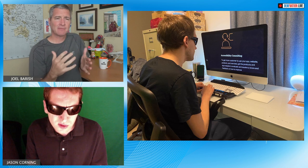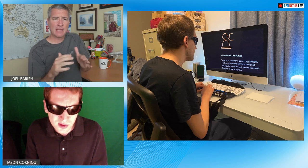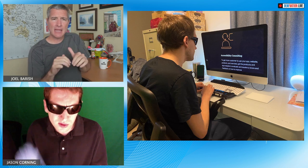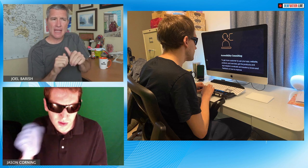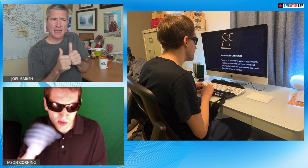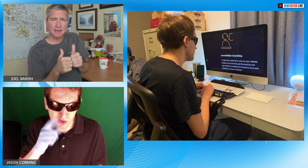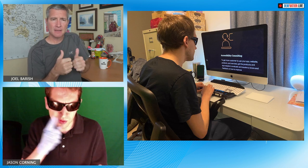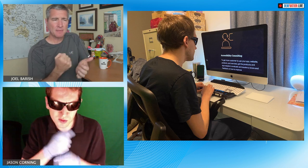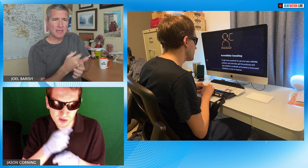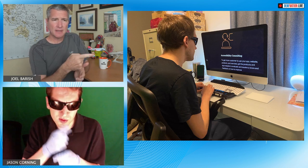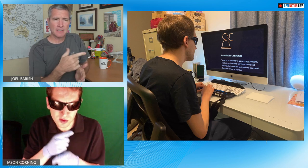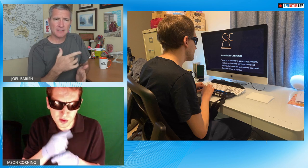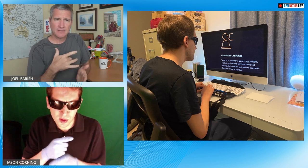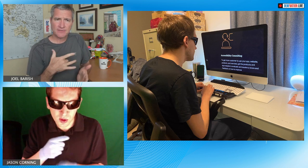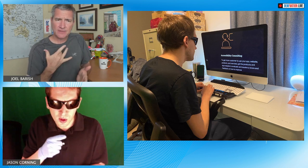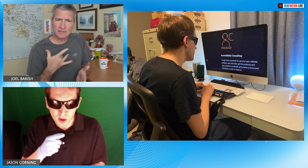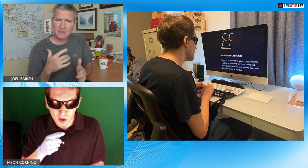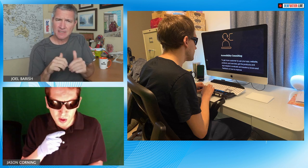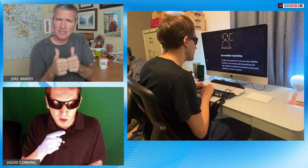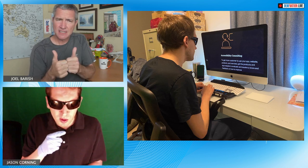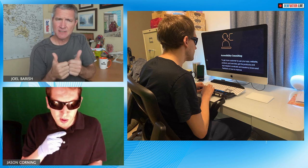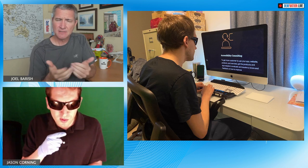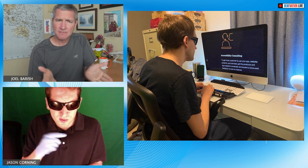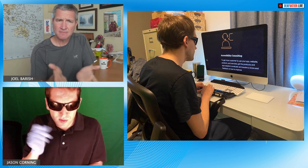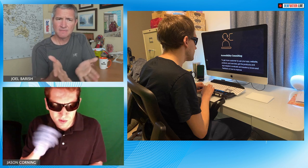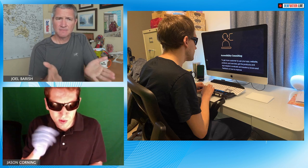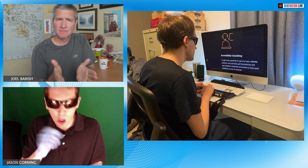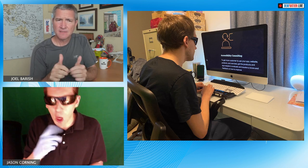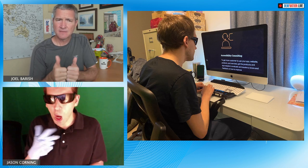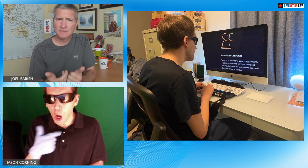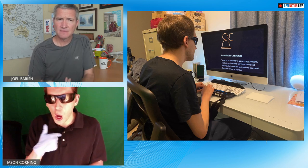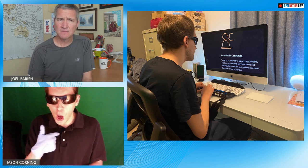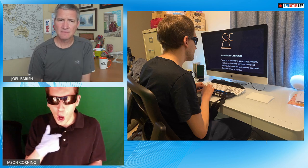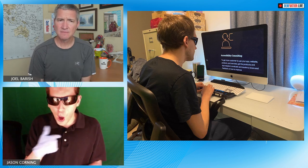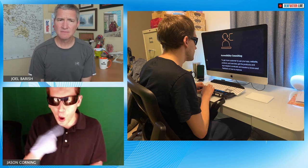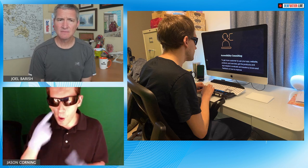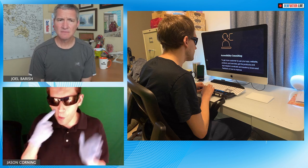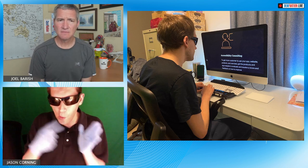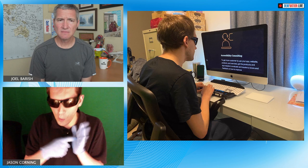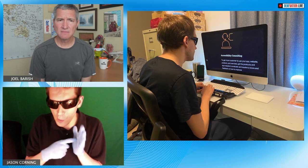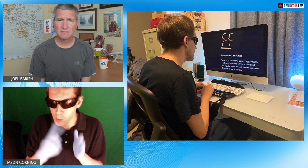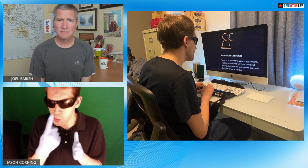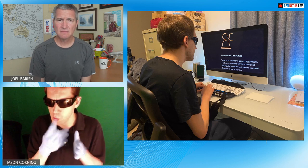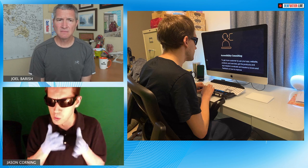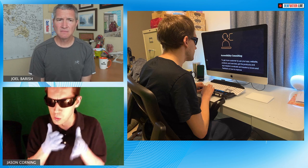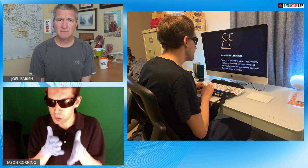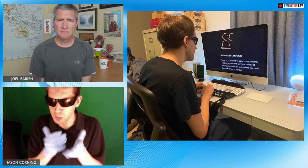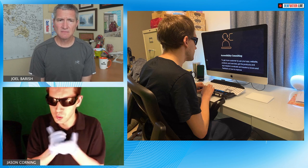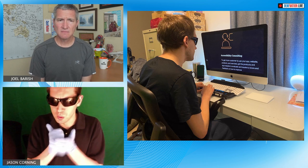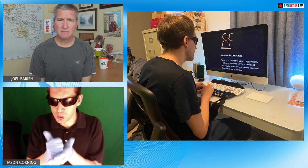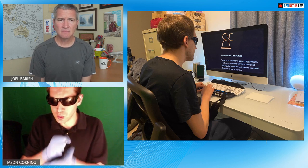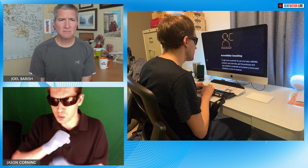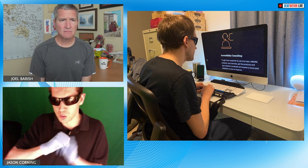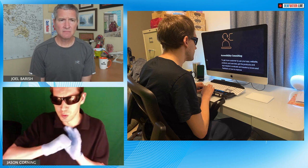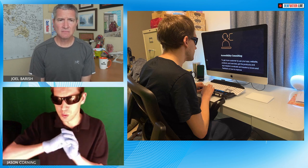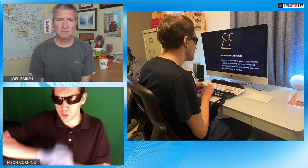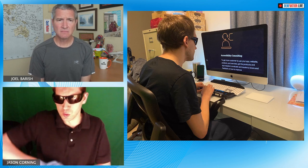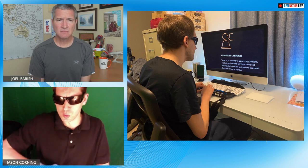How can you help them? Yes that is right, I notice there is a way to help DeafBlind resistant